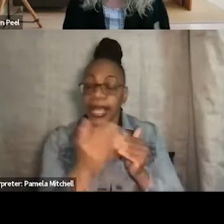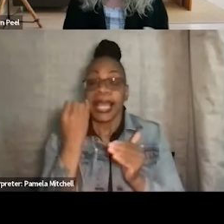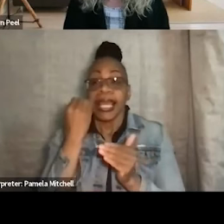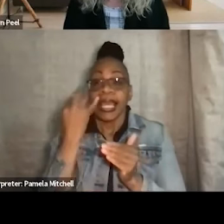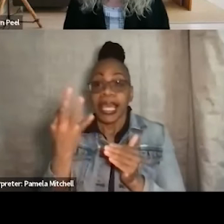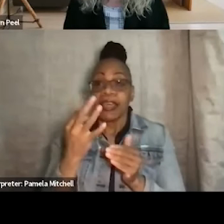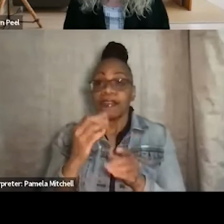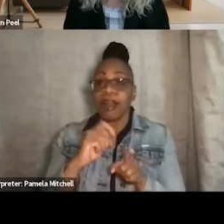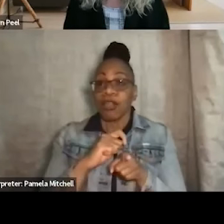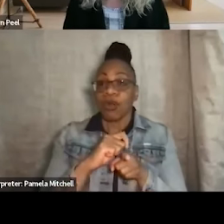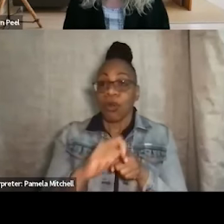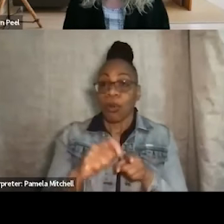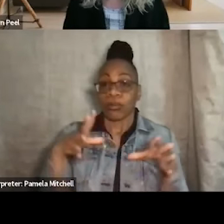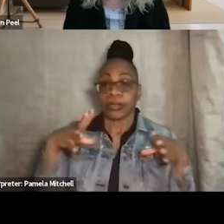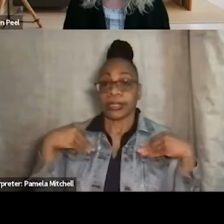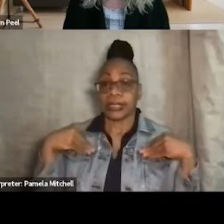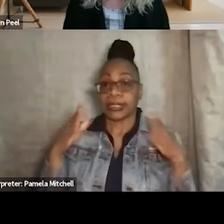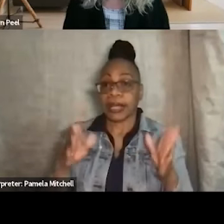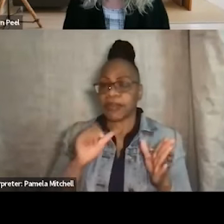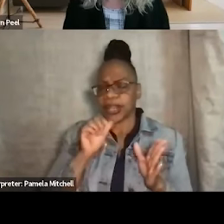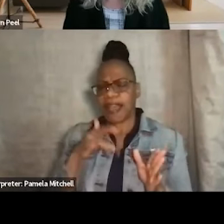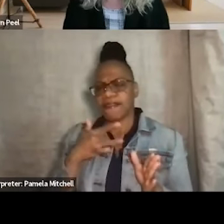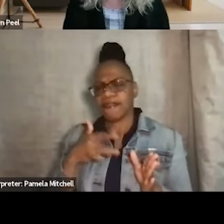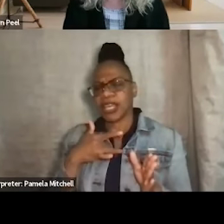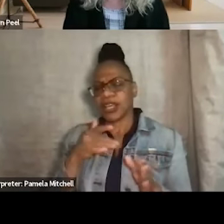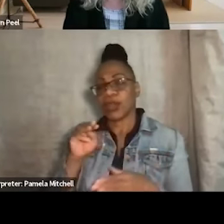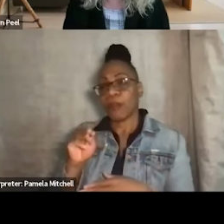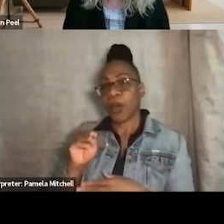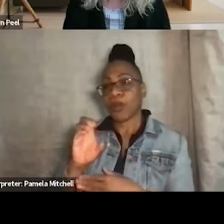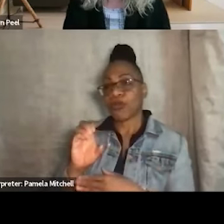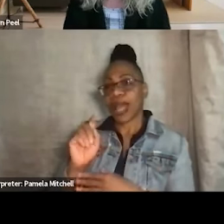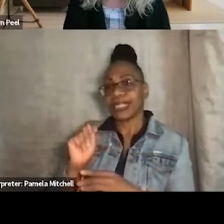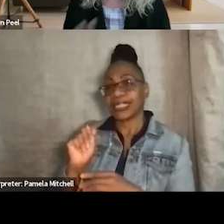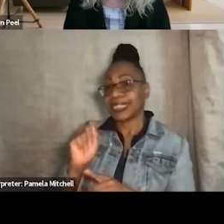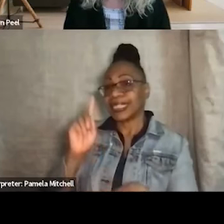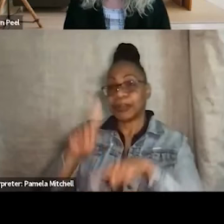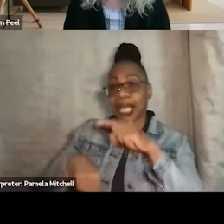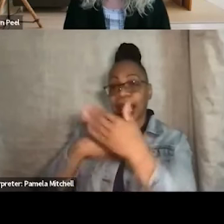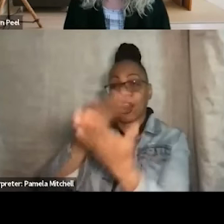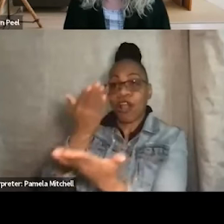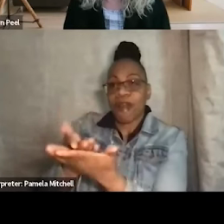that the mobile crisis team can get there fast enough, that's when they will transfer them